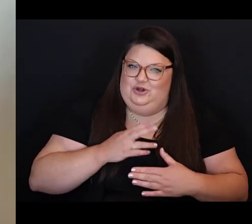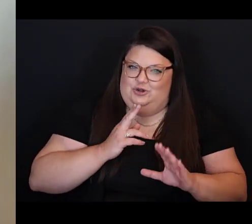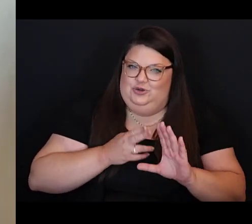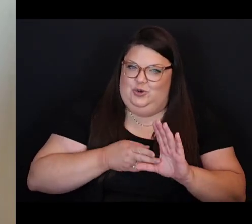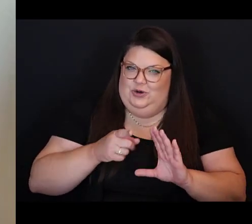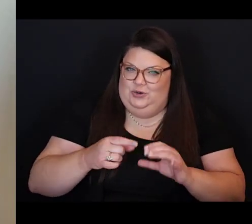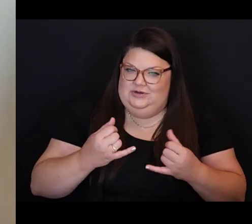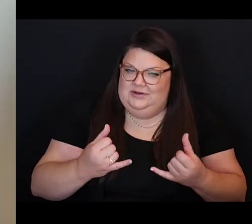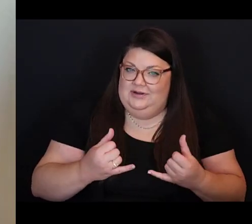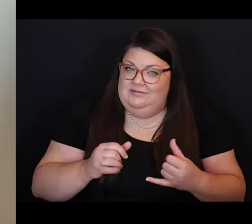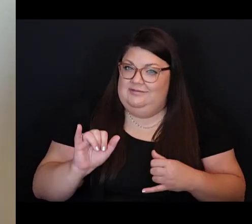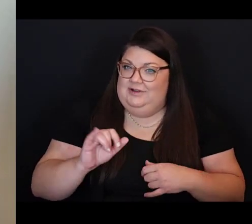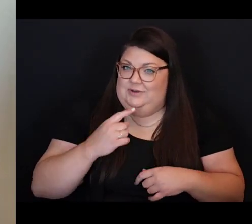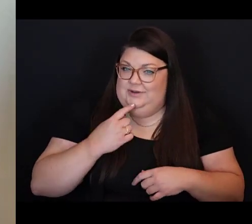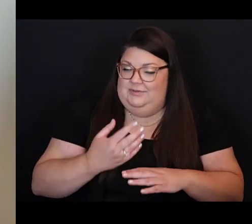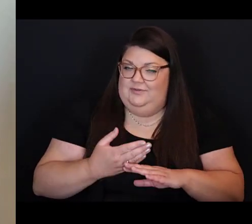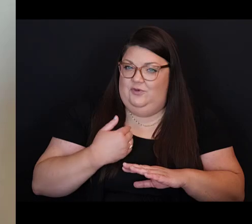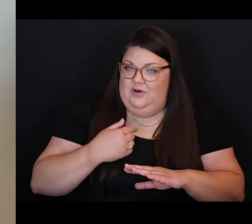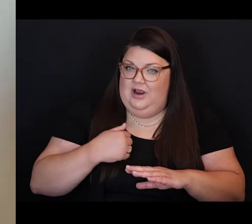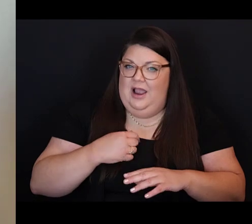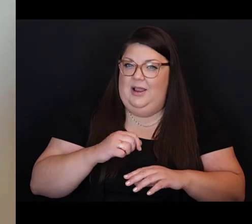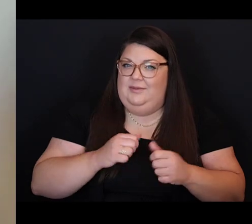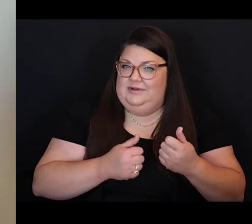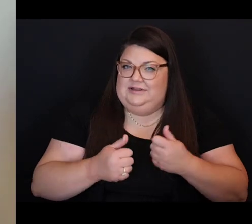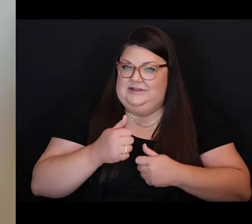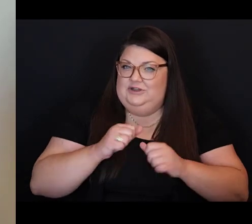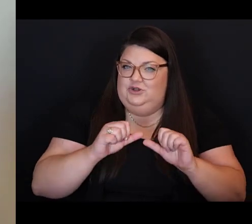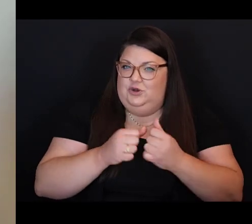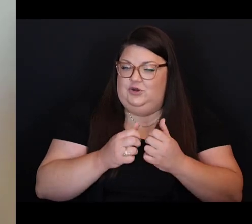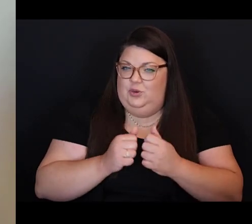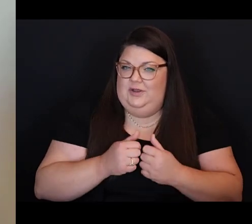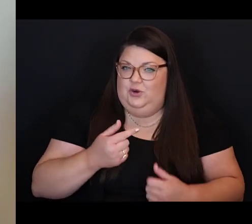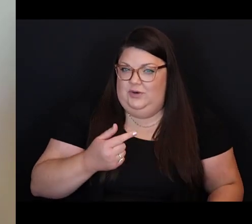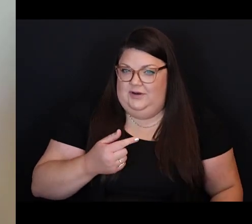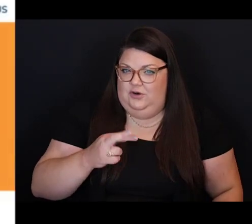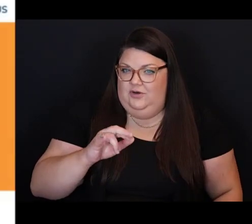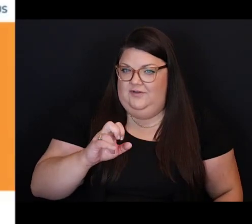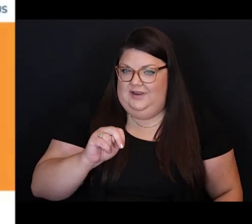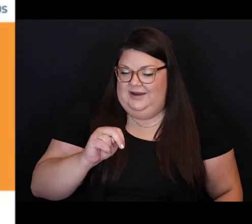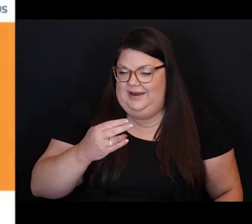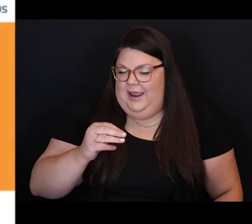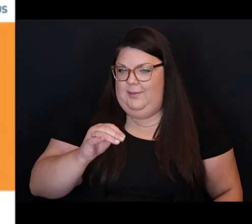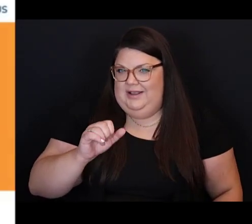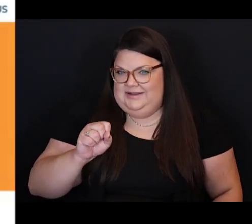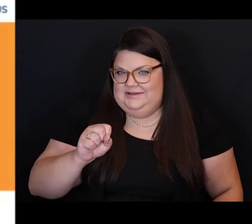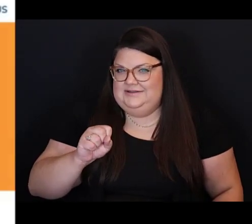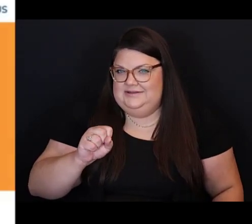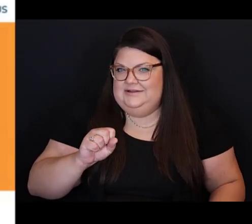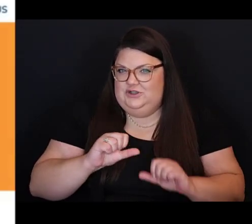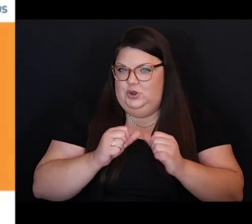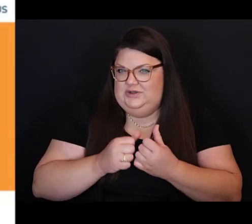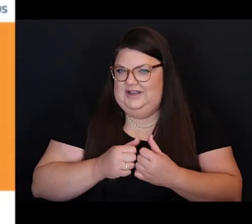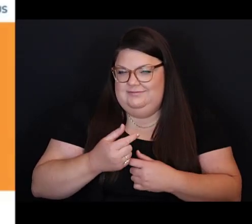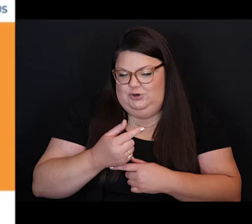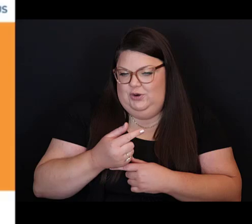to join you today. As you said earlier, I am a Senior Associate with Griffin-Hammis Associates